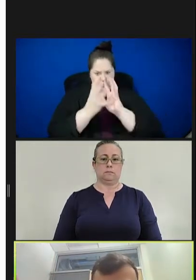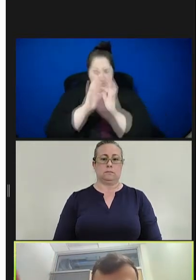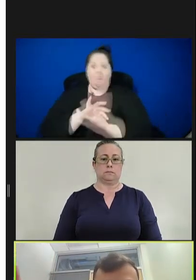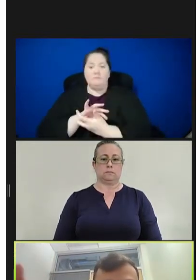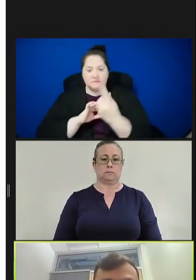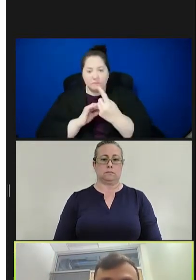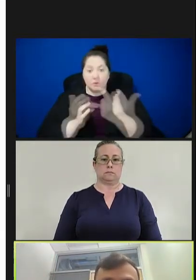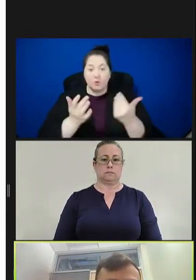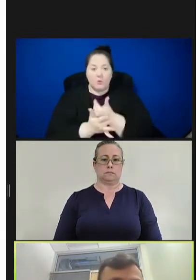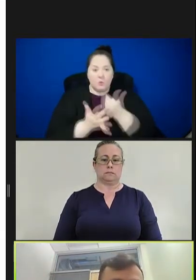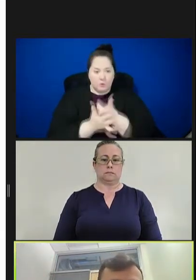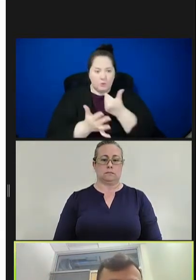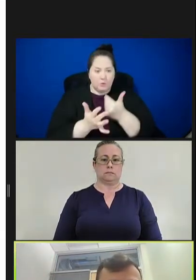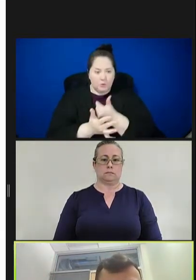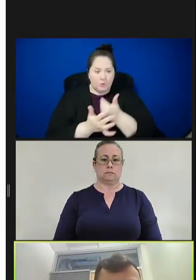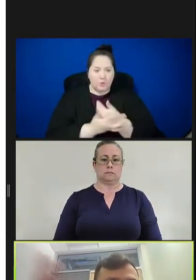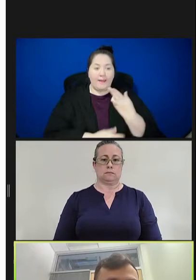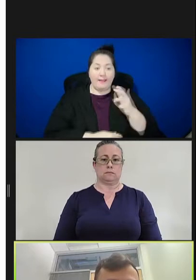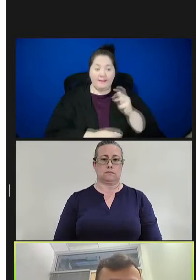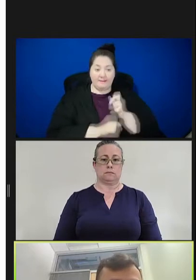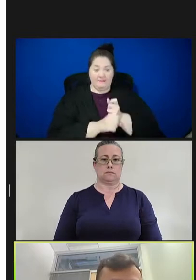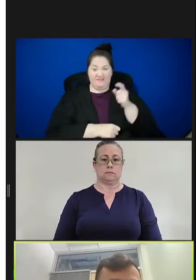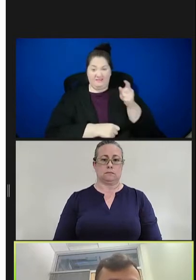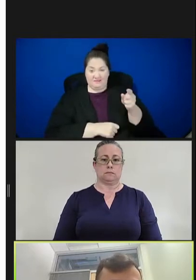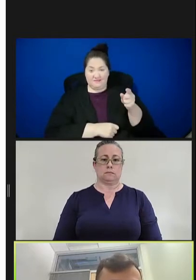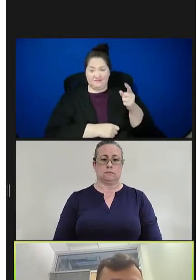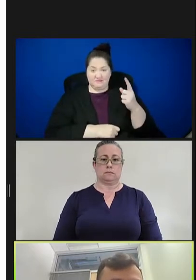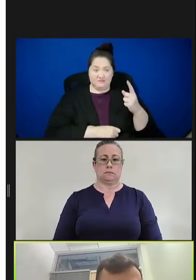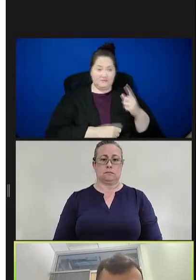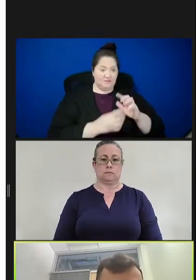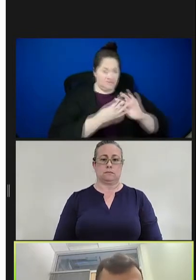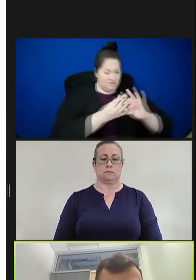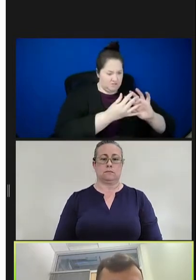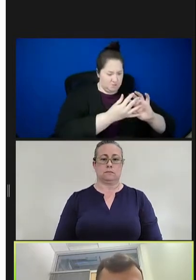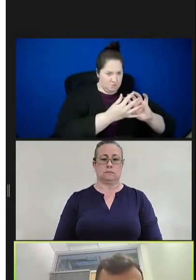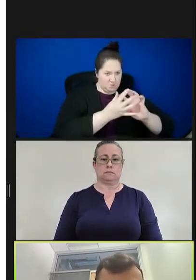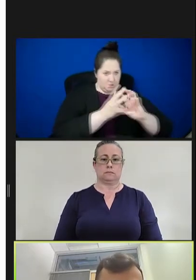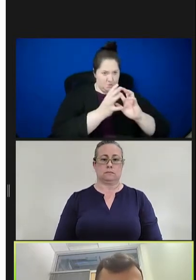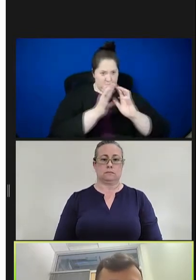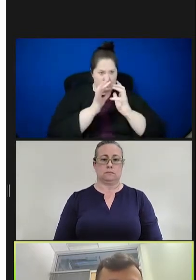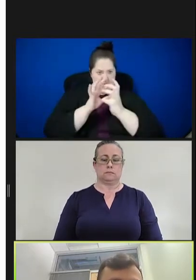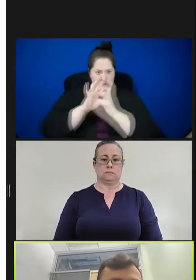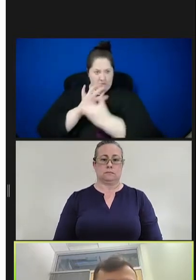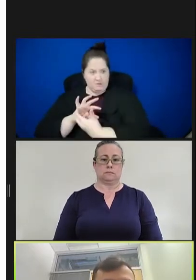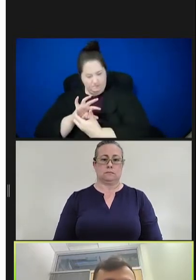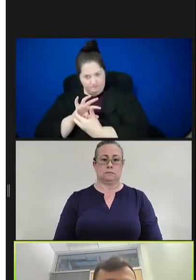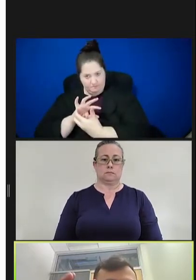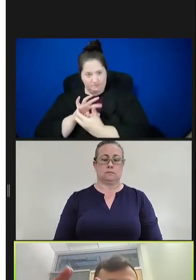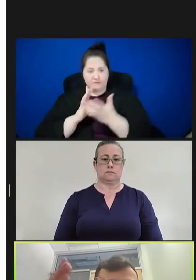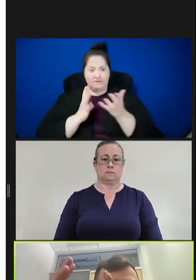in the lab made this particle. So she diffused this icosahedron shell on the left here. So it